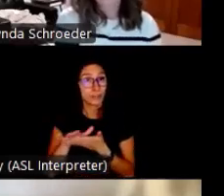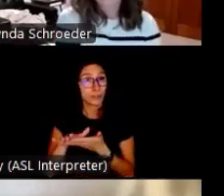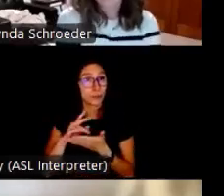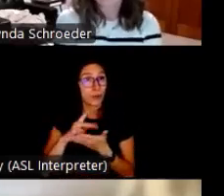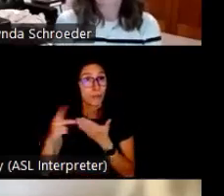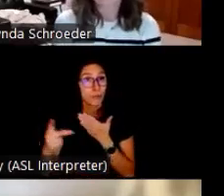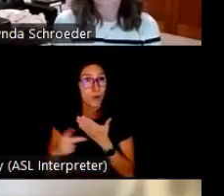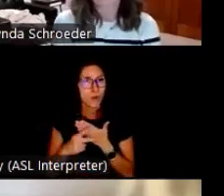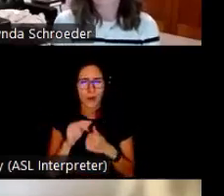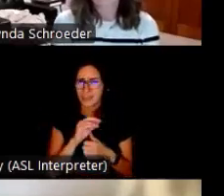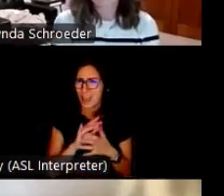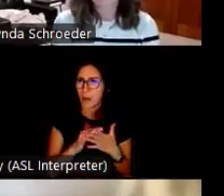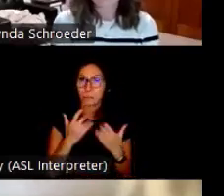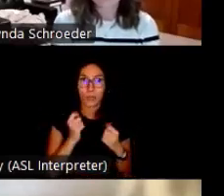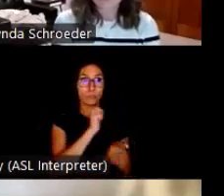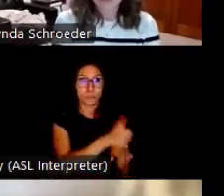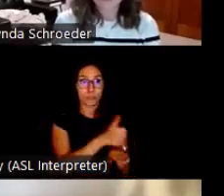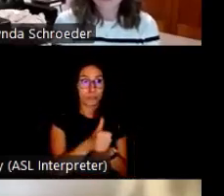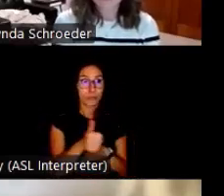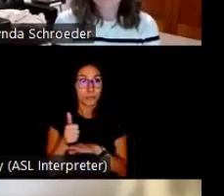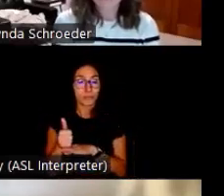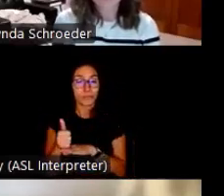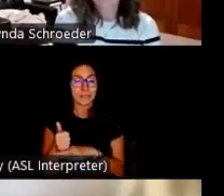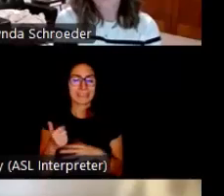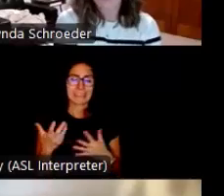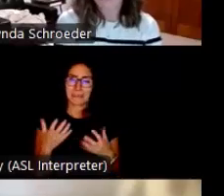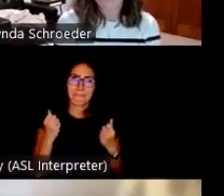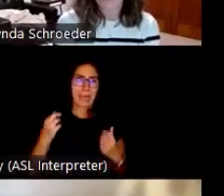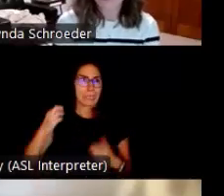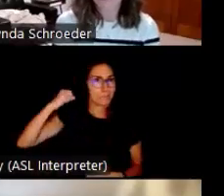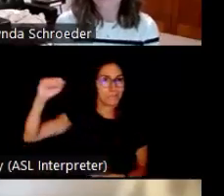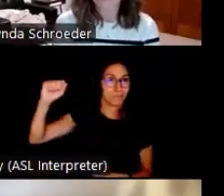And the best success is to find a trusted source in community